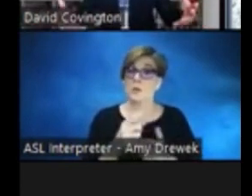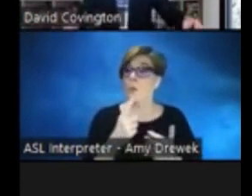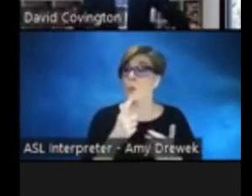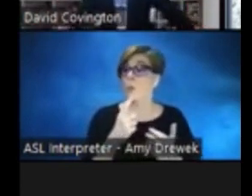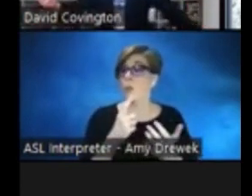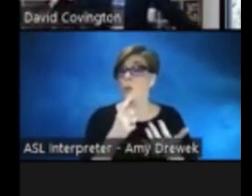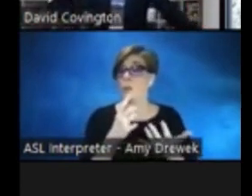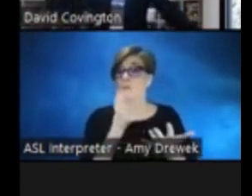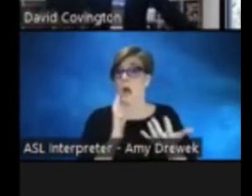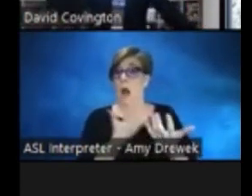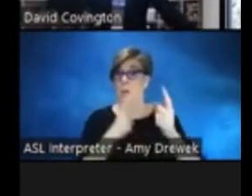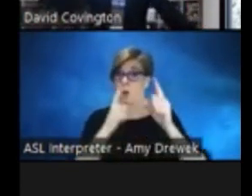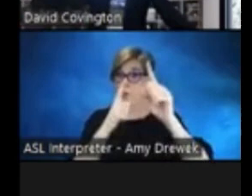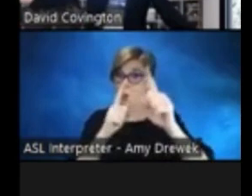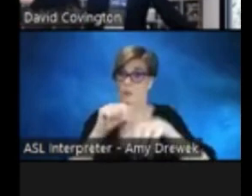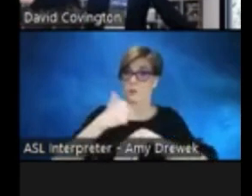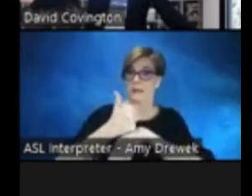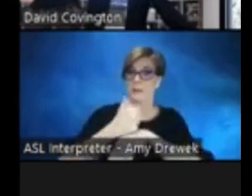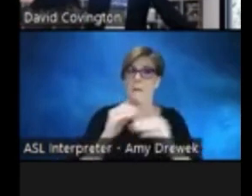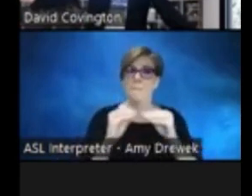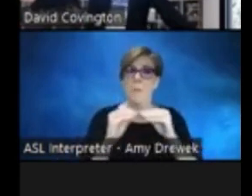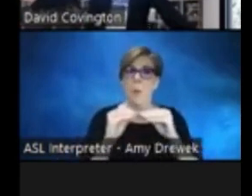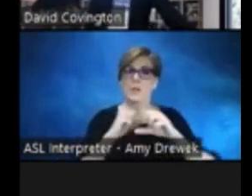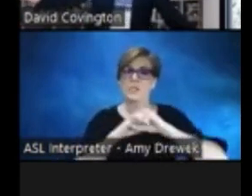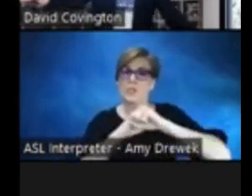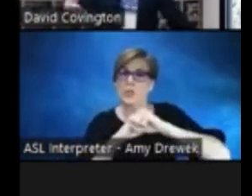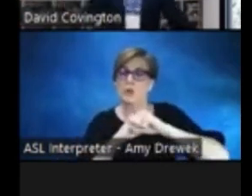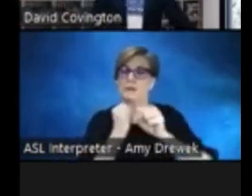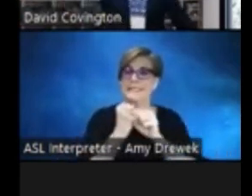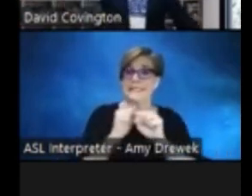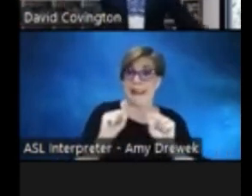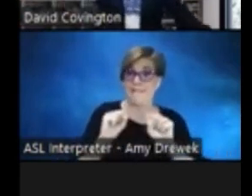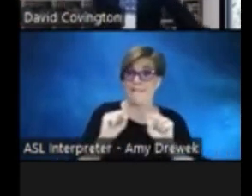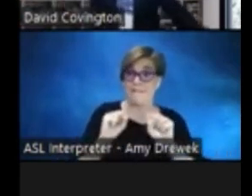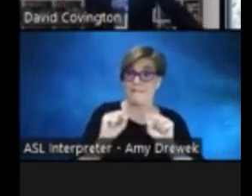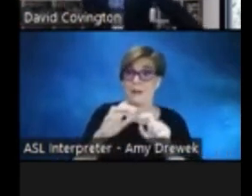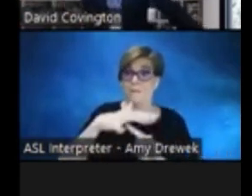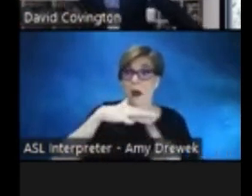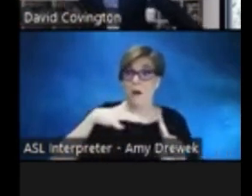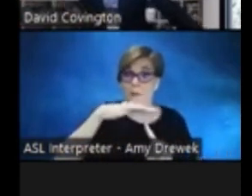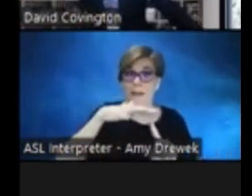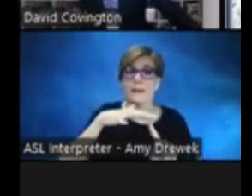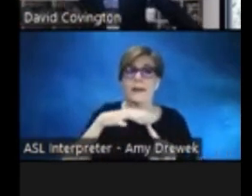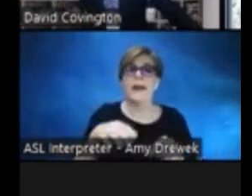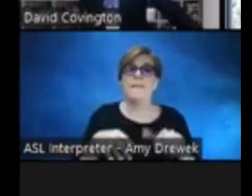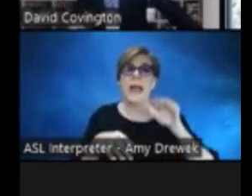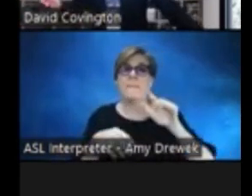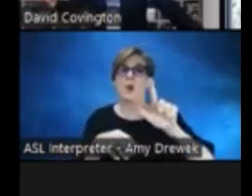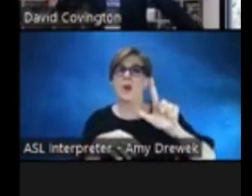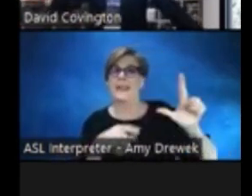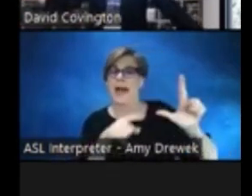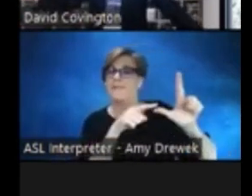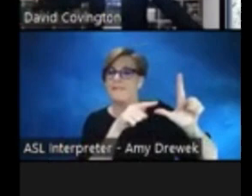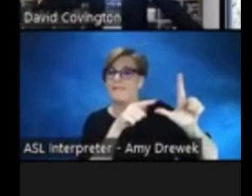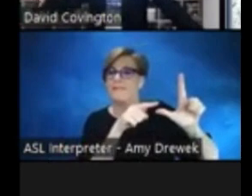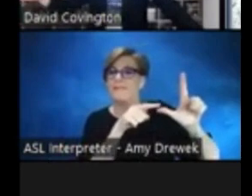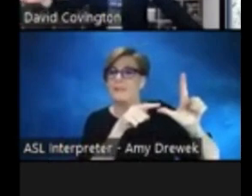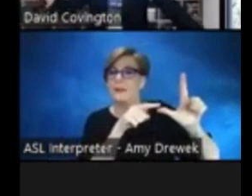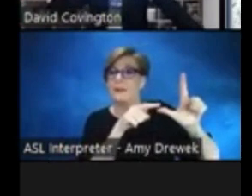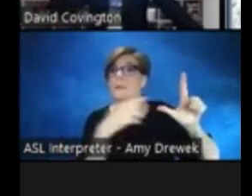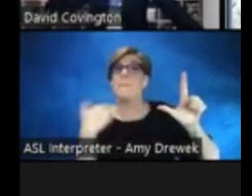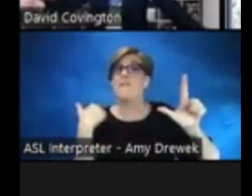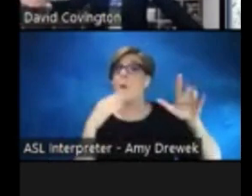SECURE ENVIRONMENT IS SWITCH THIS UPPER LEFT CORNER OPEN LINK TO